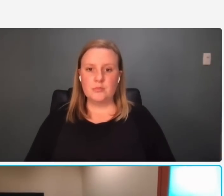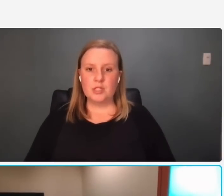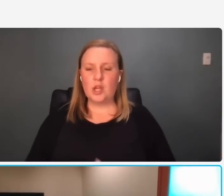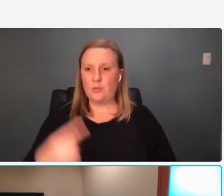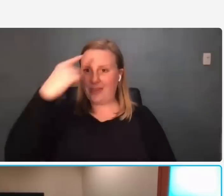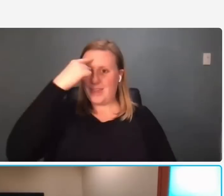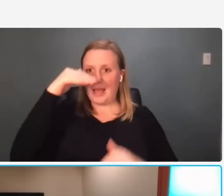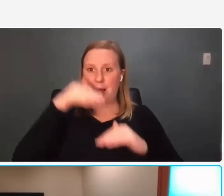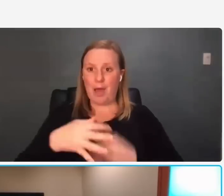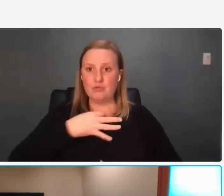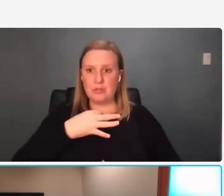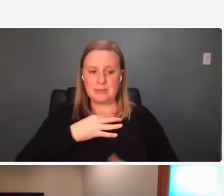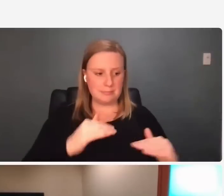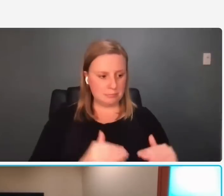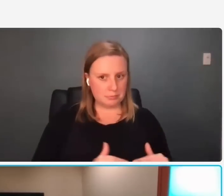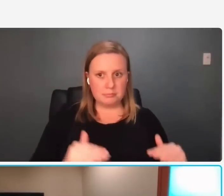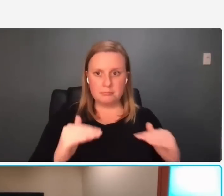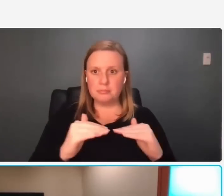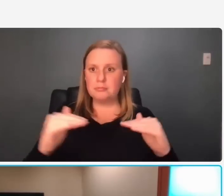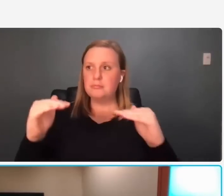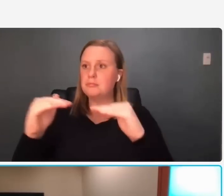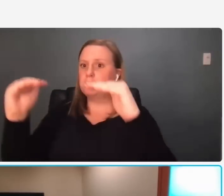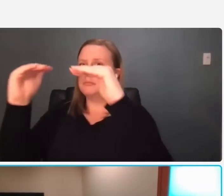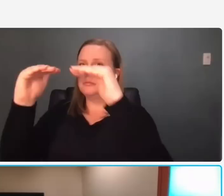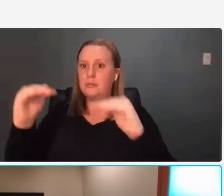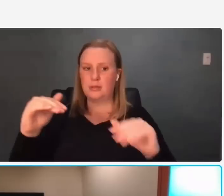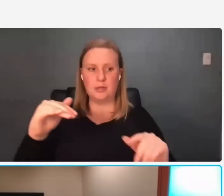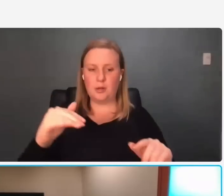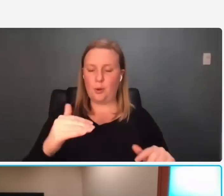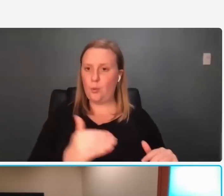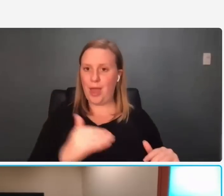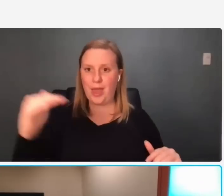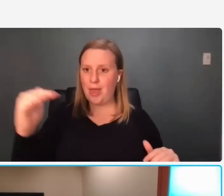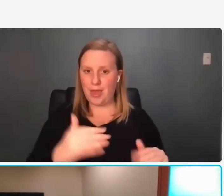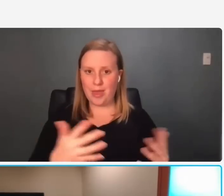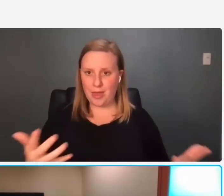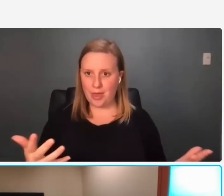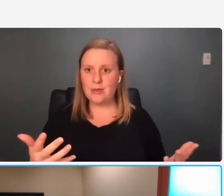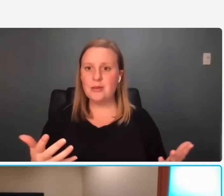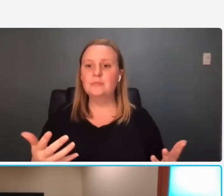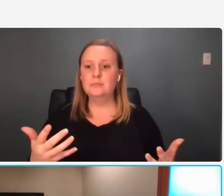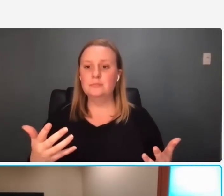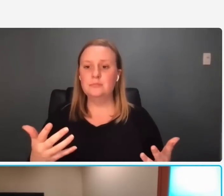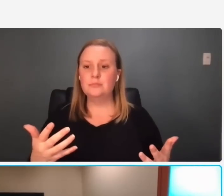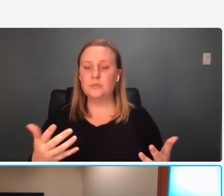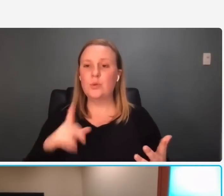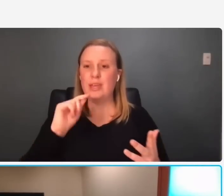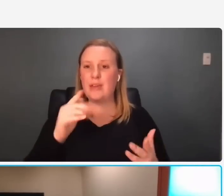high risk of harm. It supports providers to direct resources towards getting better quality outcomes for people,